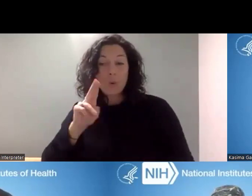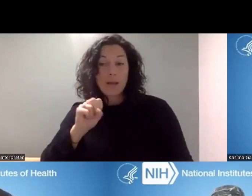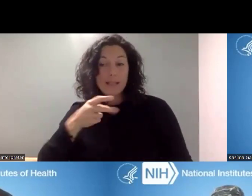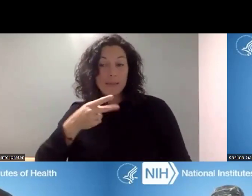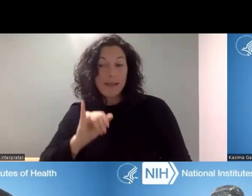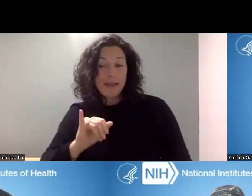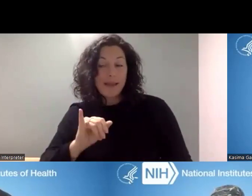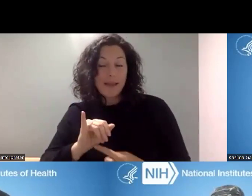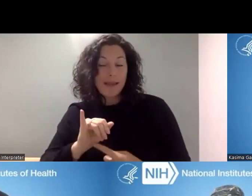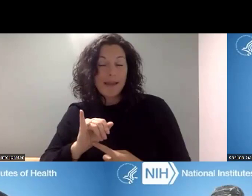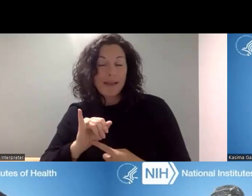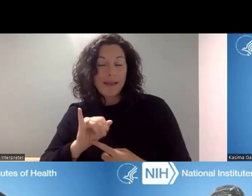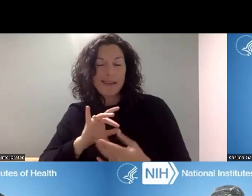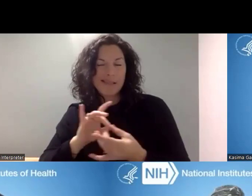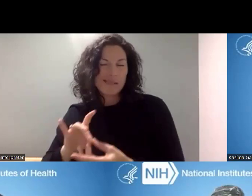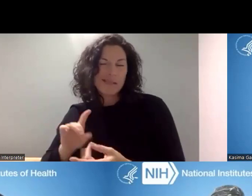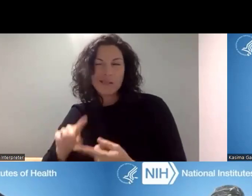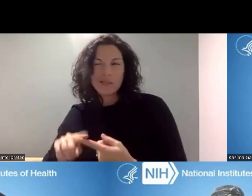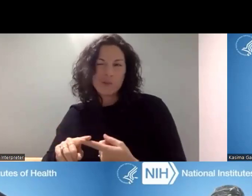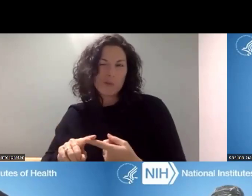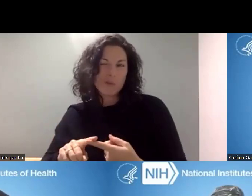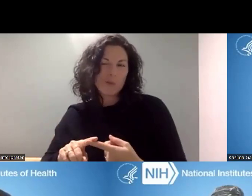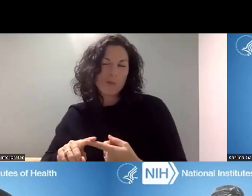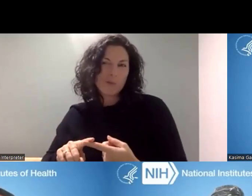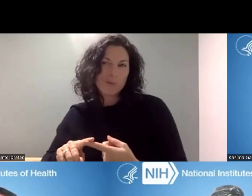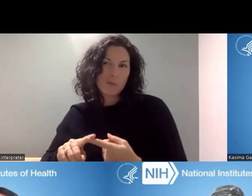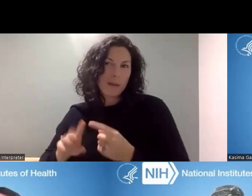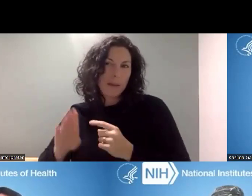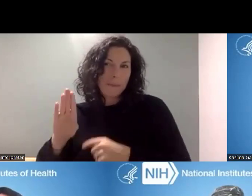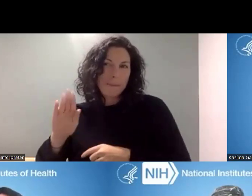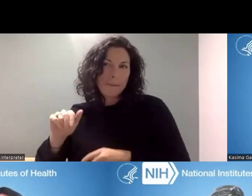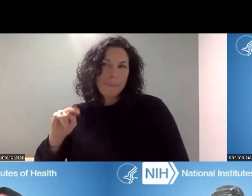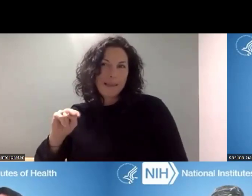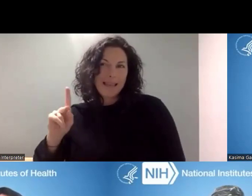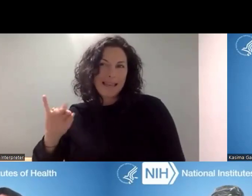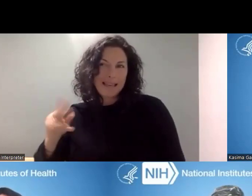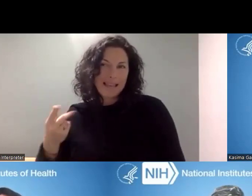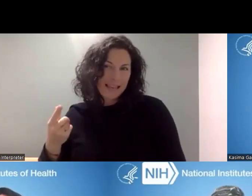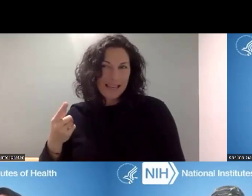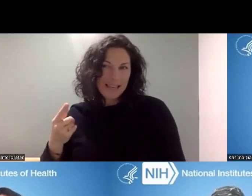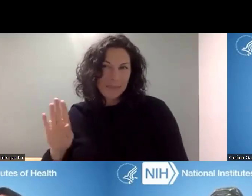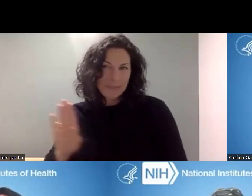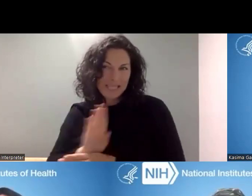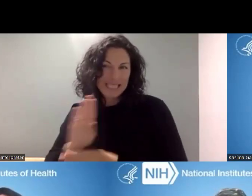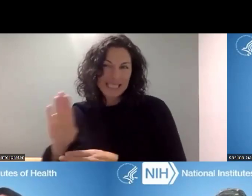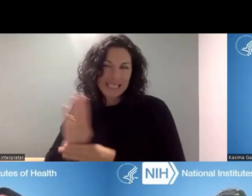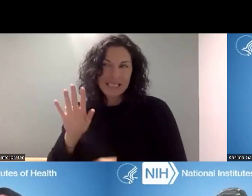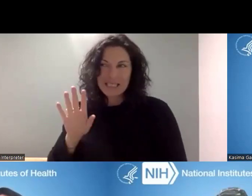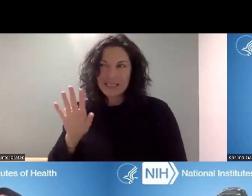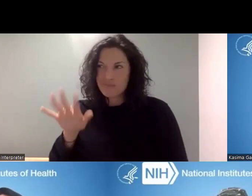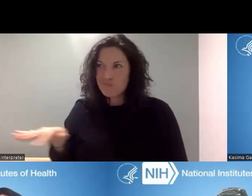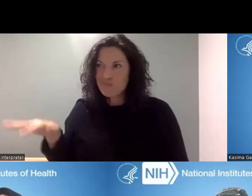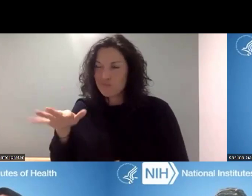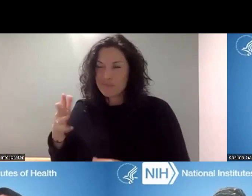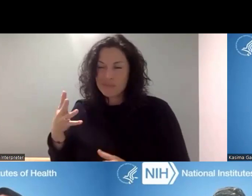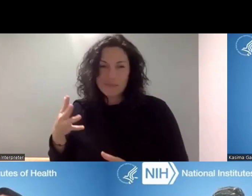and with regards to the banking institutions. If the individual would like to elaborate ...